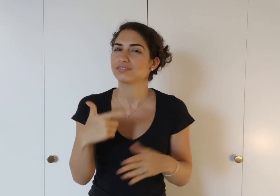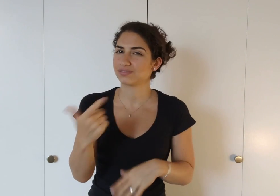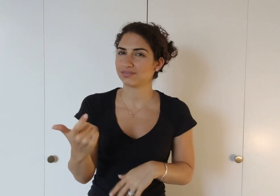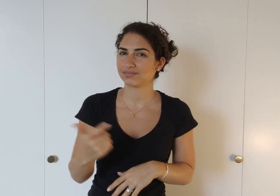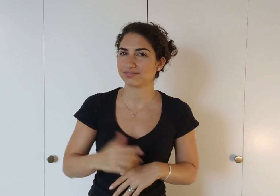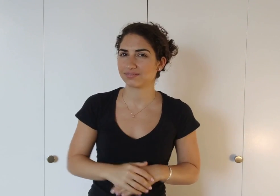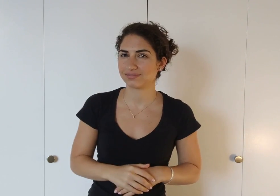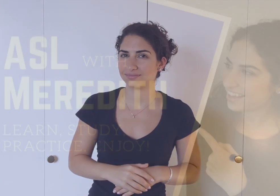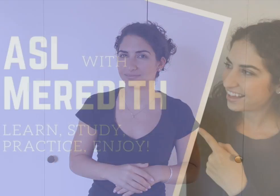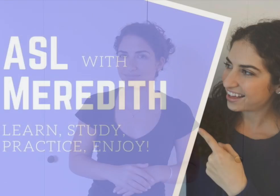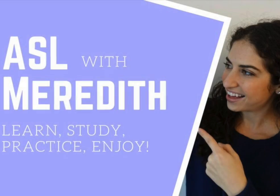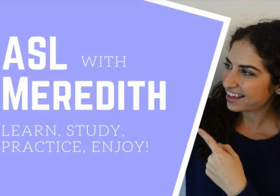I suggest you watch those.